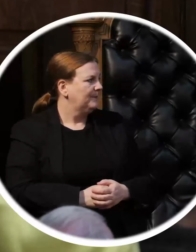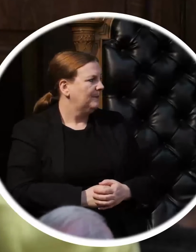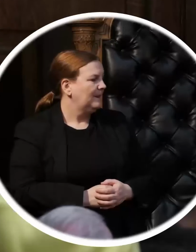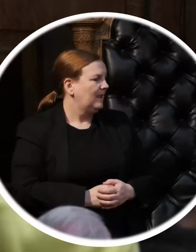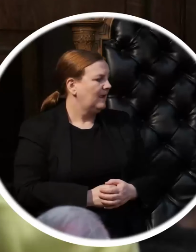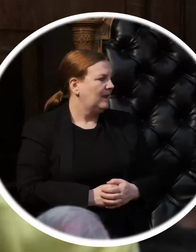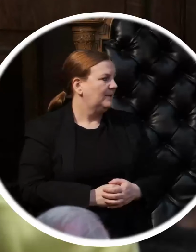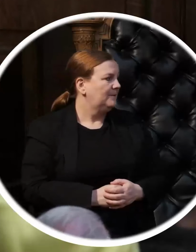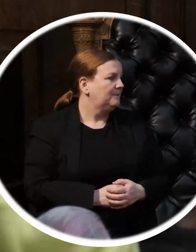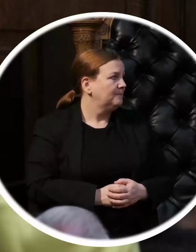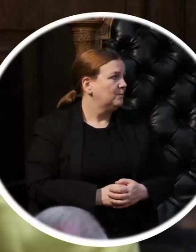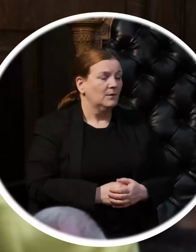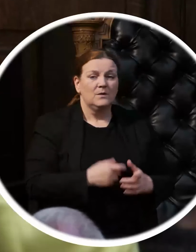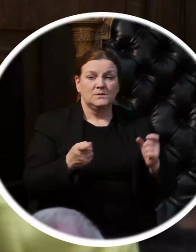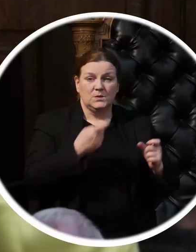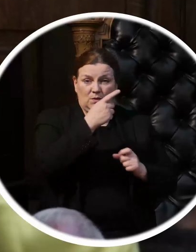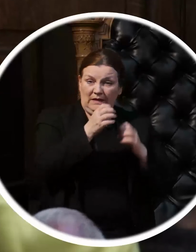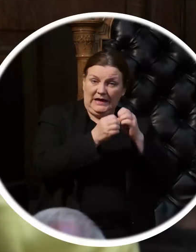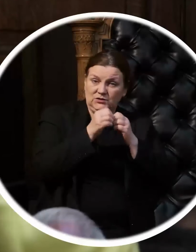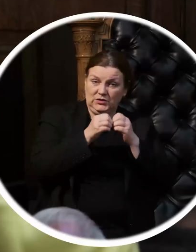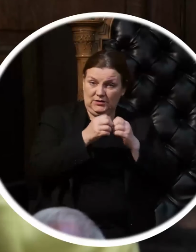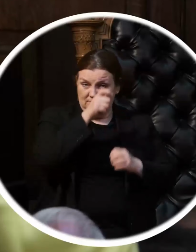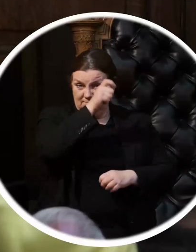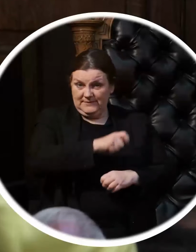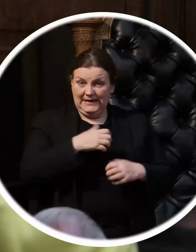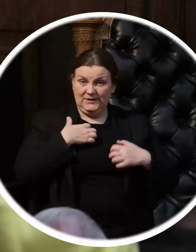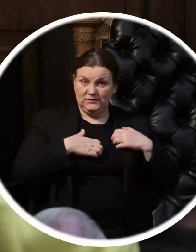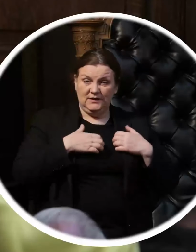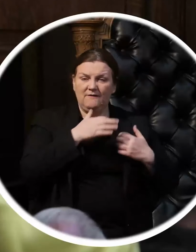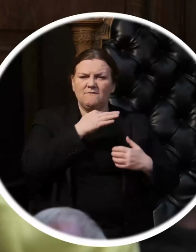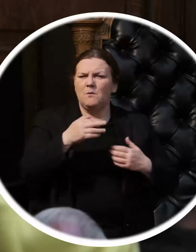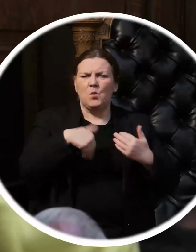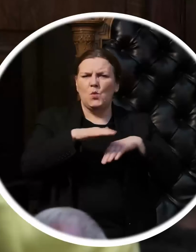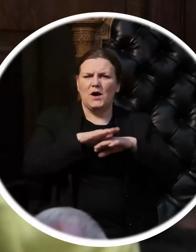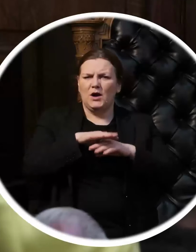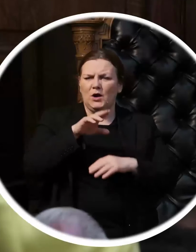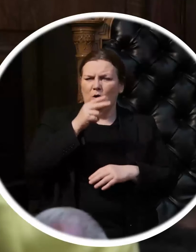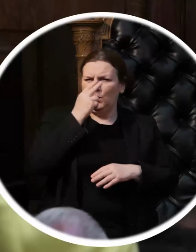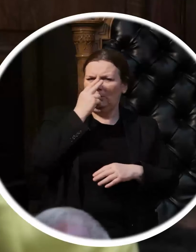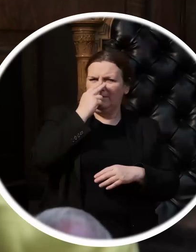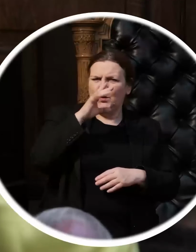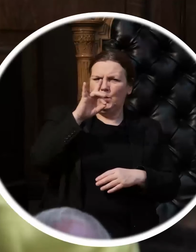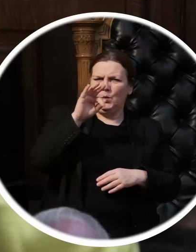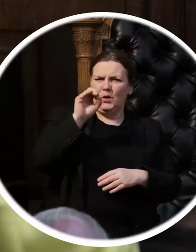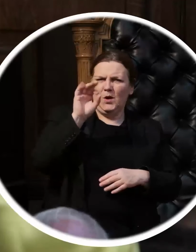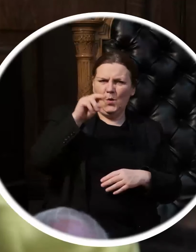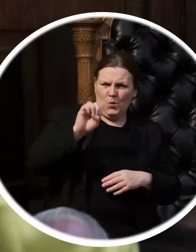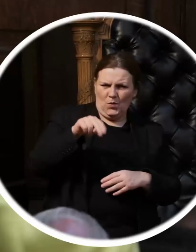So Charles Blacker Vignoles is very interesting. He's of Huguenot descent. He was born in County Wexford, but he moved to England when he was an infant. infant.